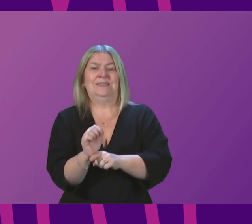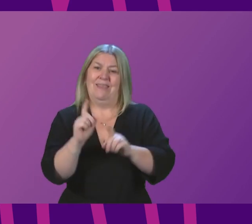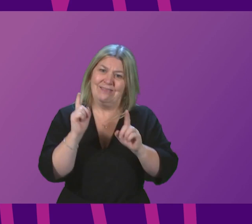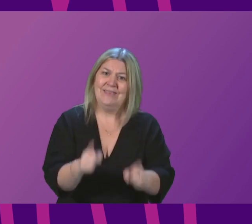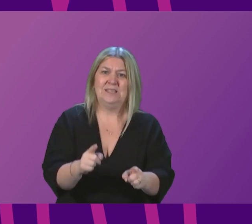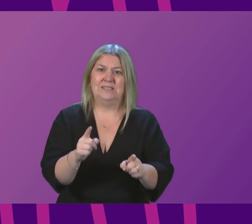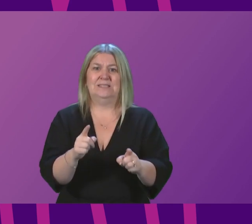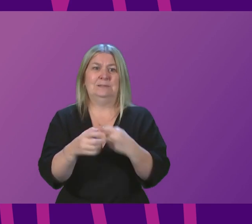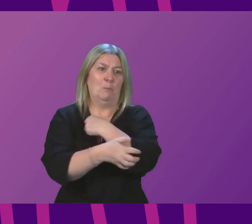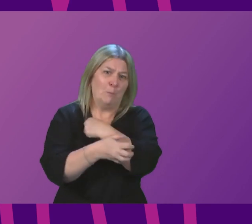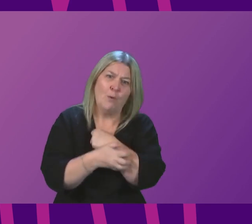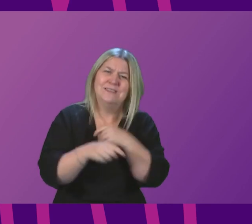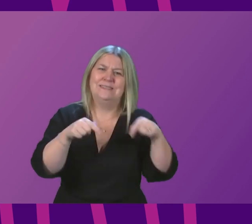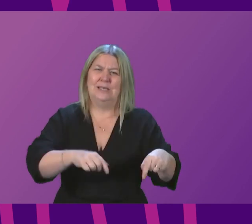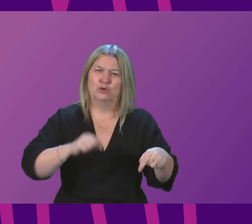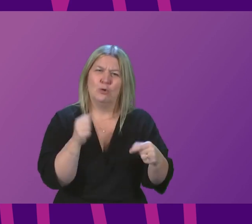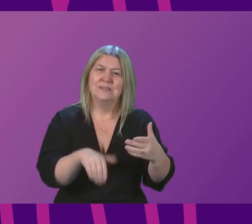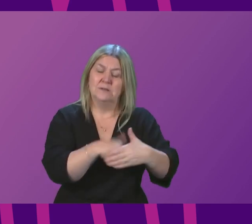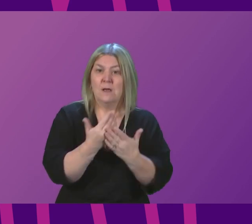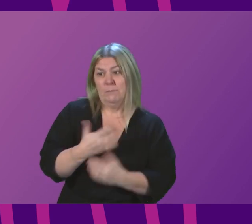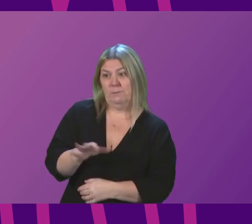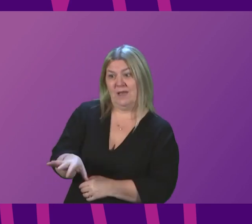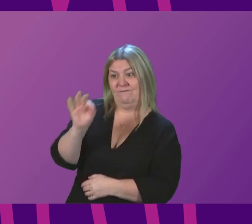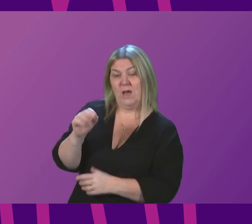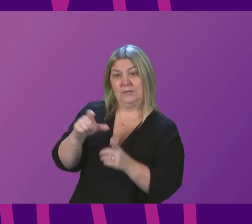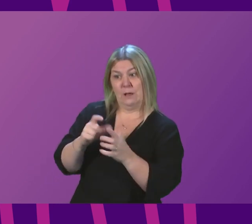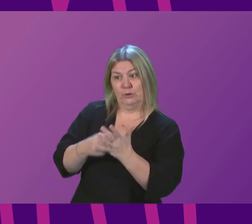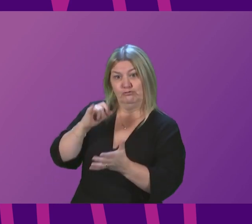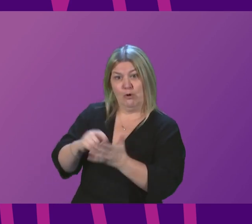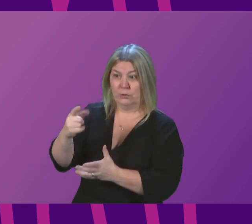While I am at it, I invite Douglas Ross to join us in that, because I am sure that he